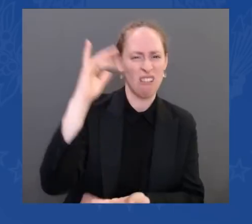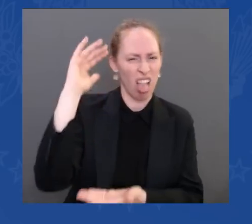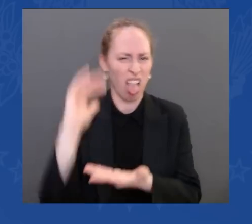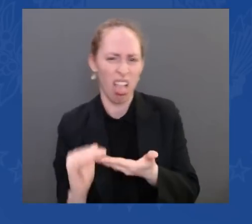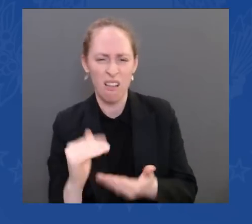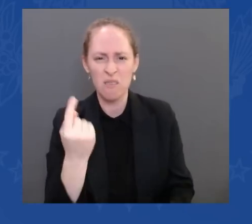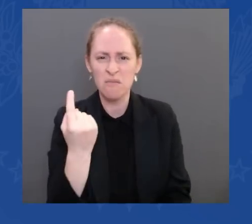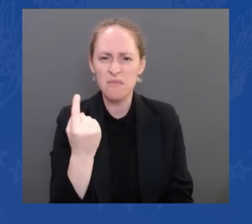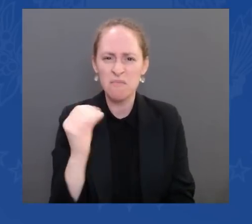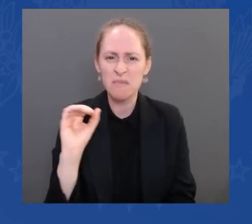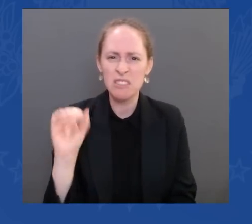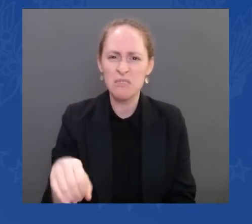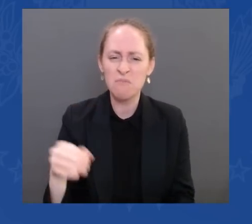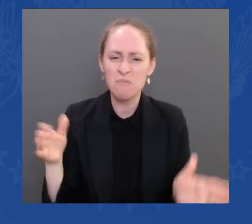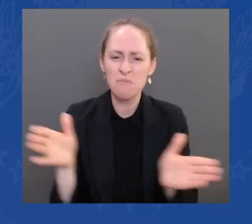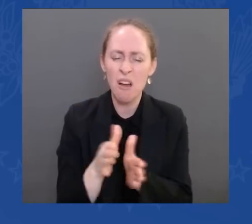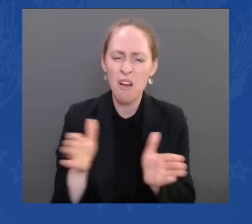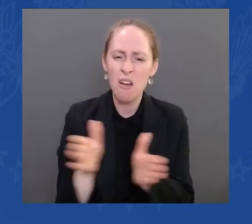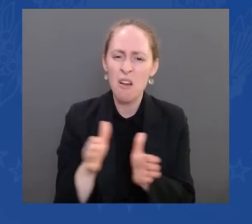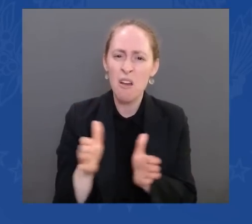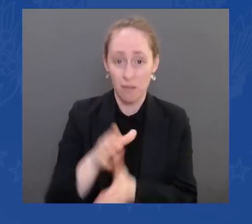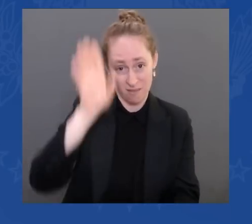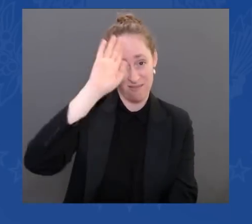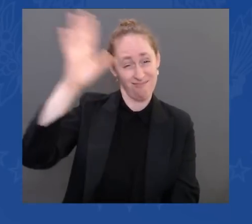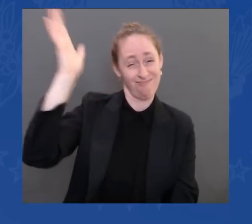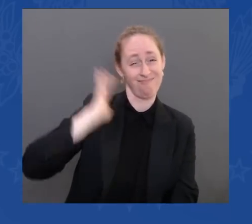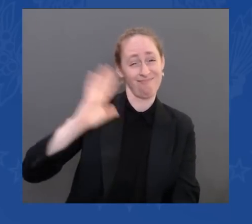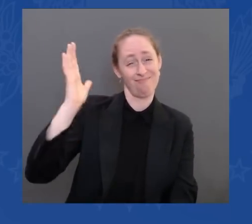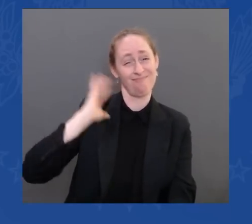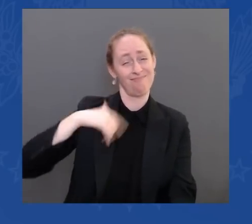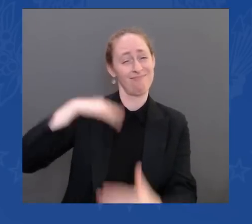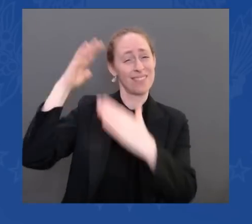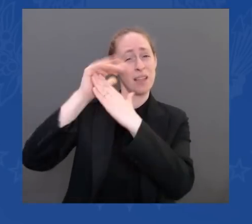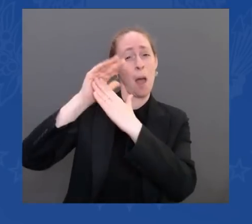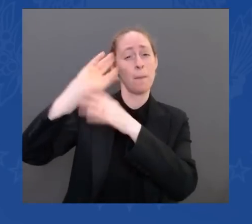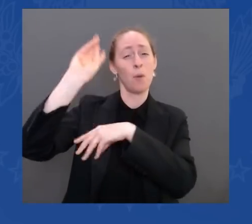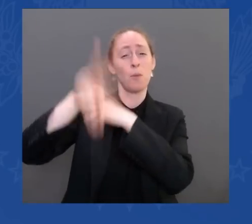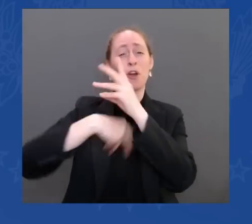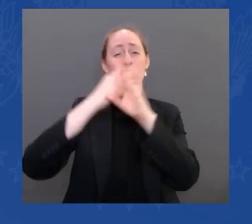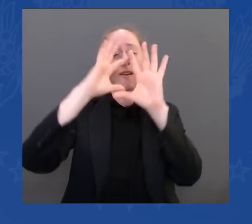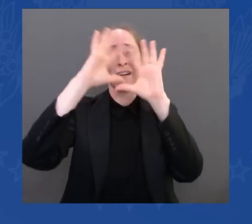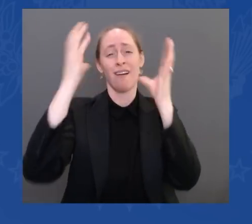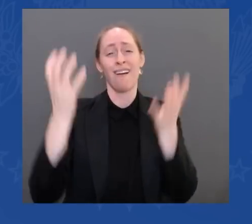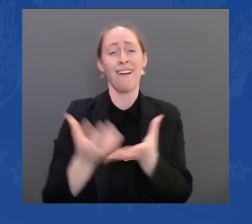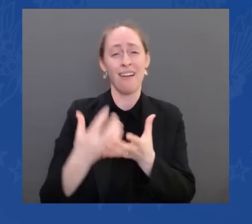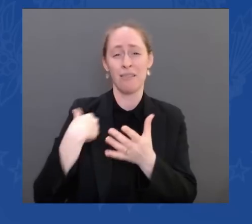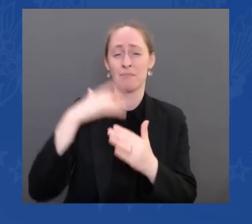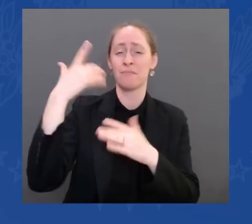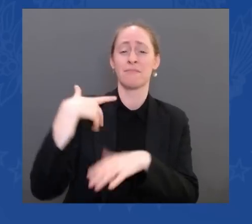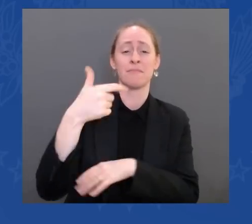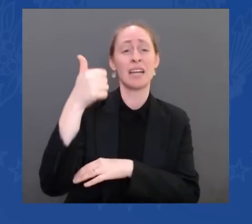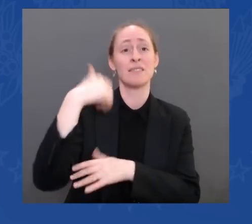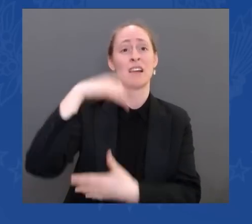My administration -- we're changing that. The United States used to own the innovation field. In fact, it was a Department of [Defense]